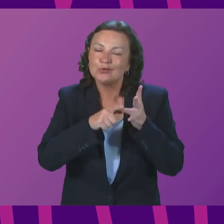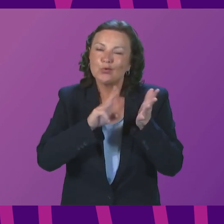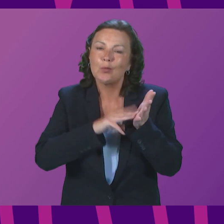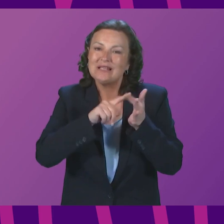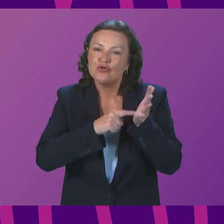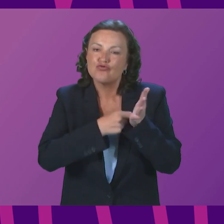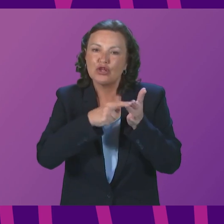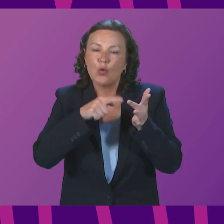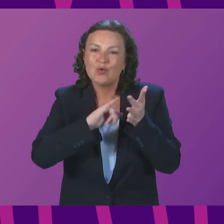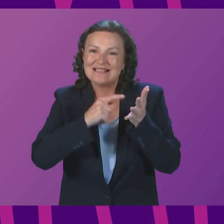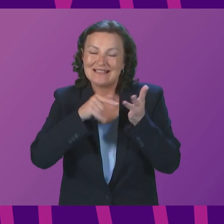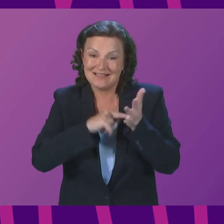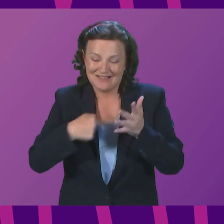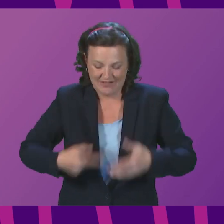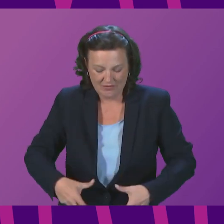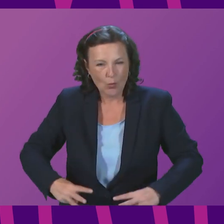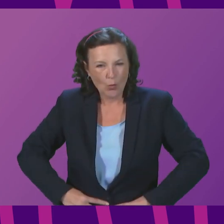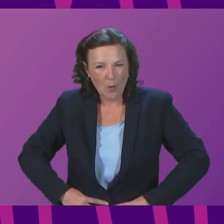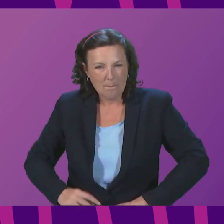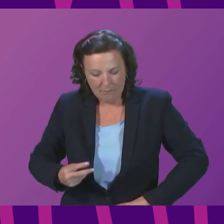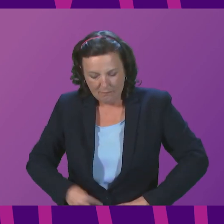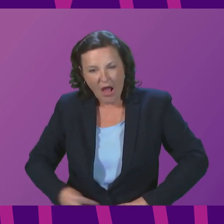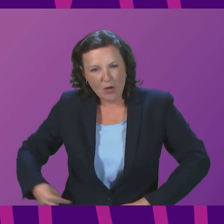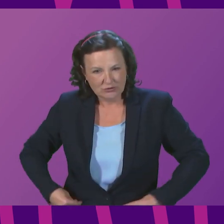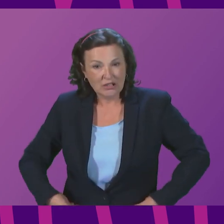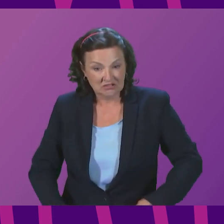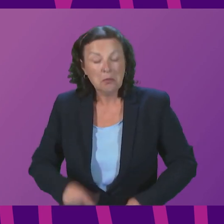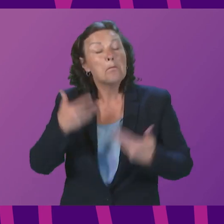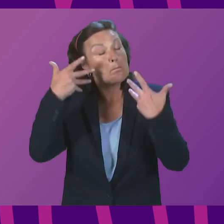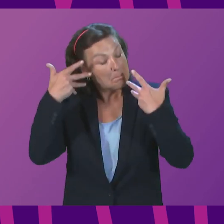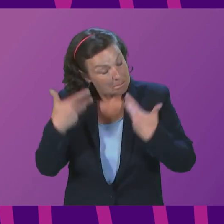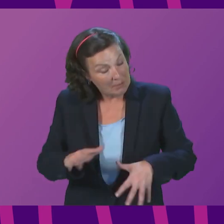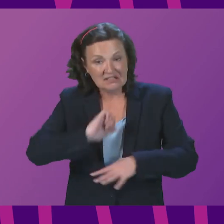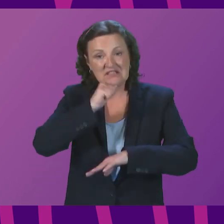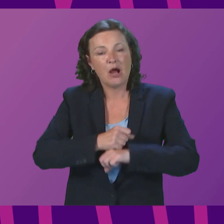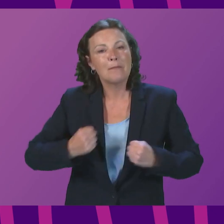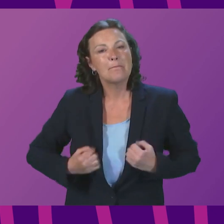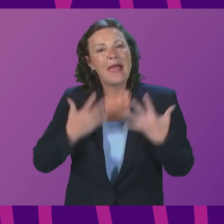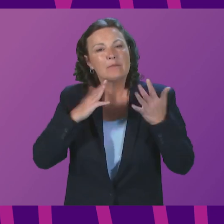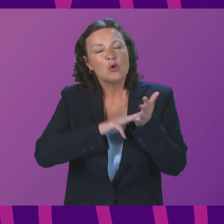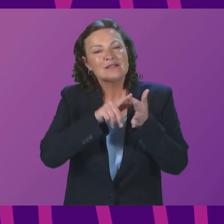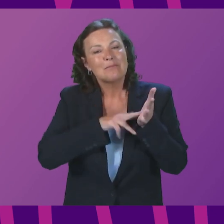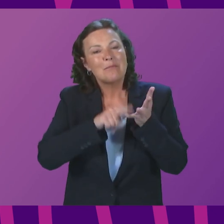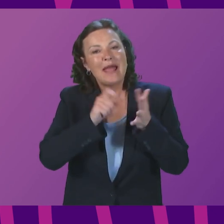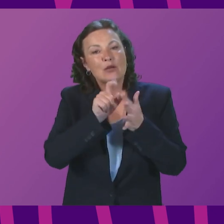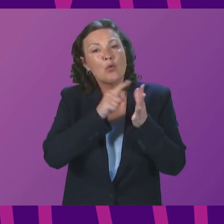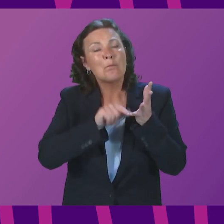is also important. We have established a menopause specialist network, which meets regularly to provide